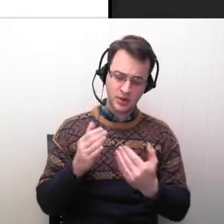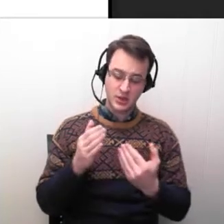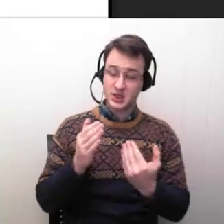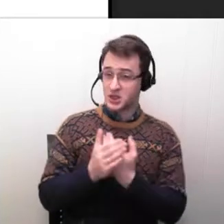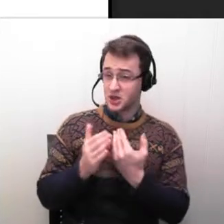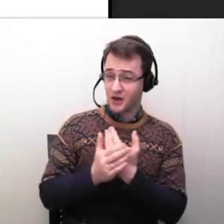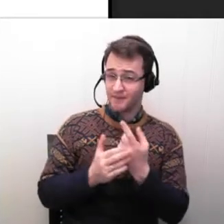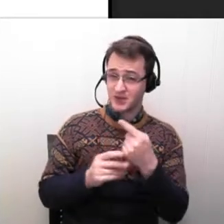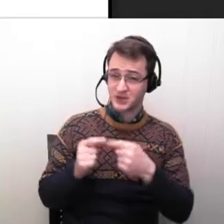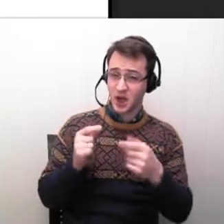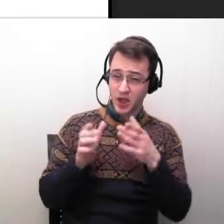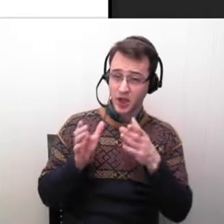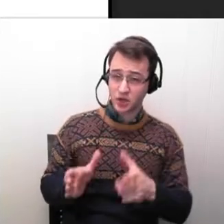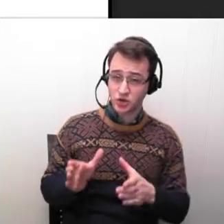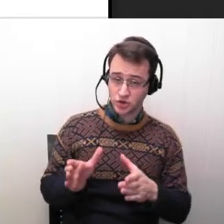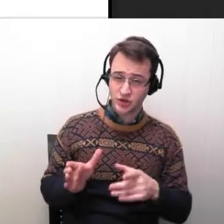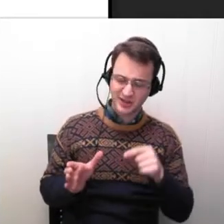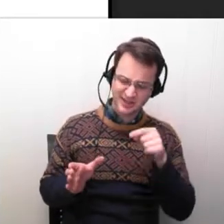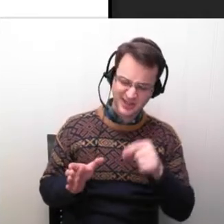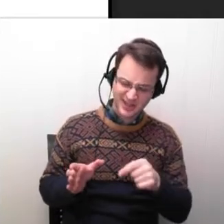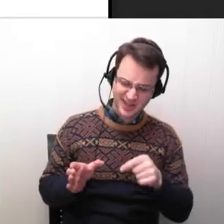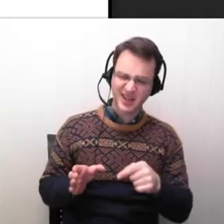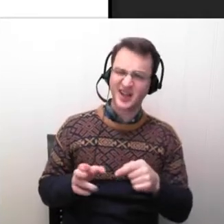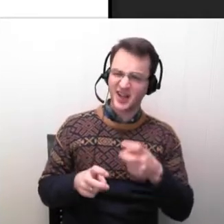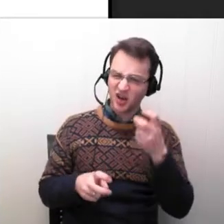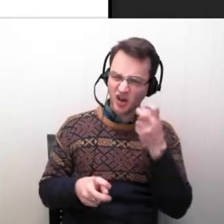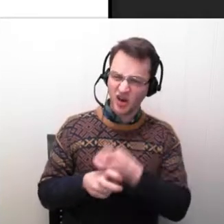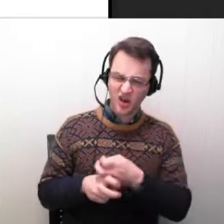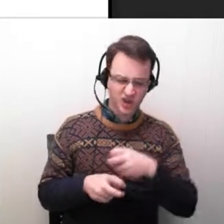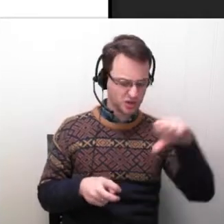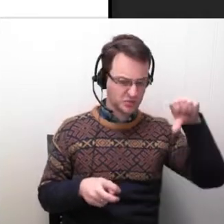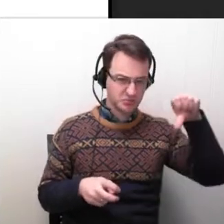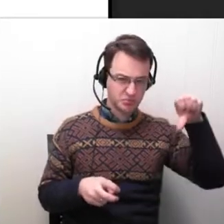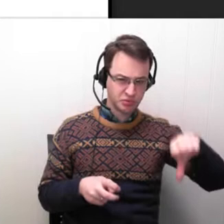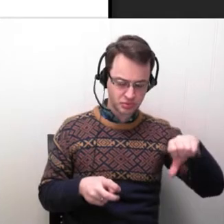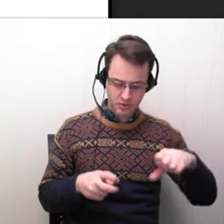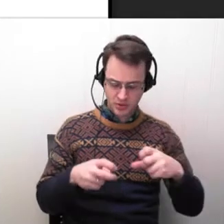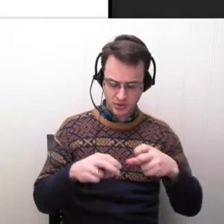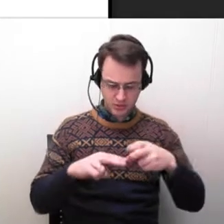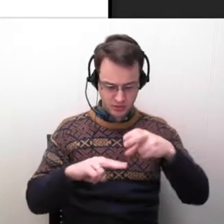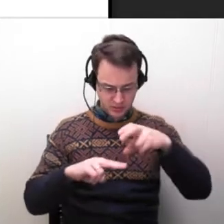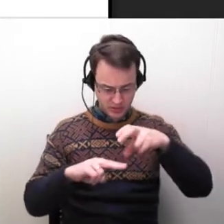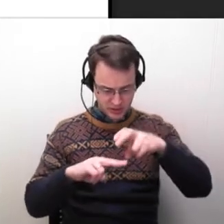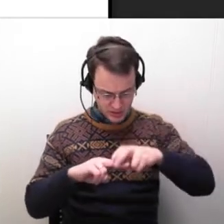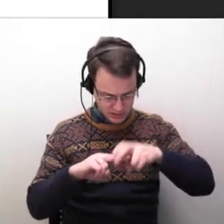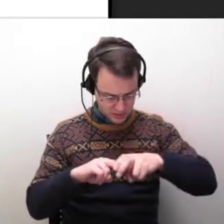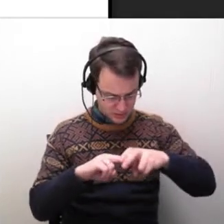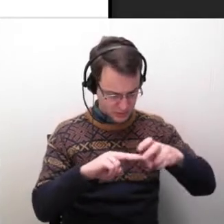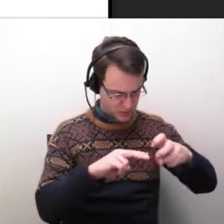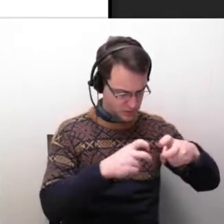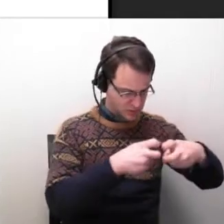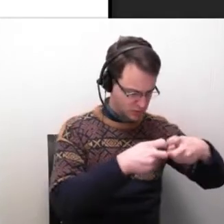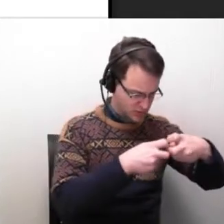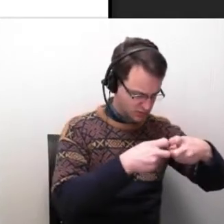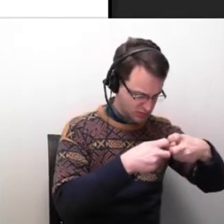have a hard time rejecting these pairs because they have to work hard to recognize what they